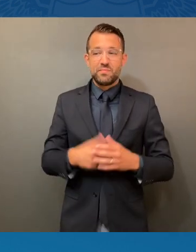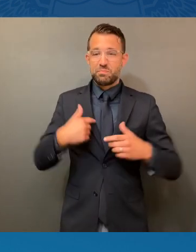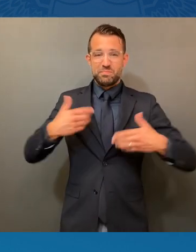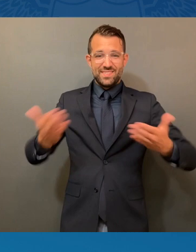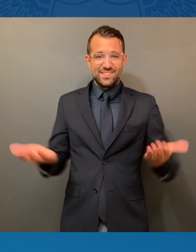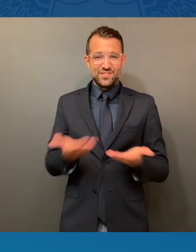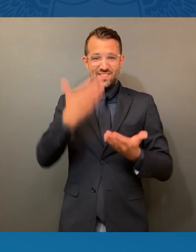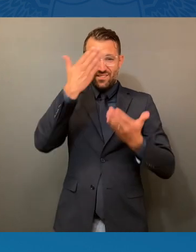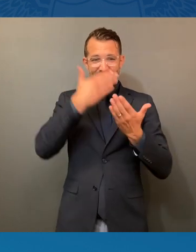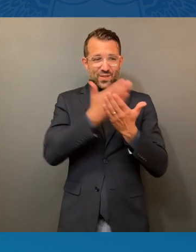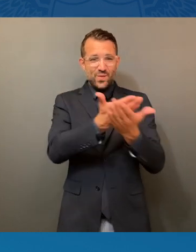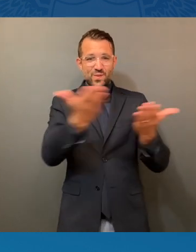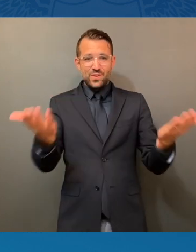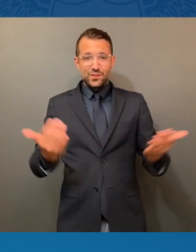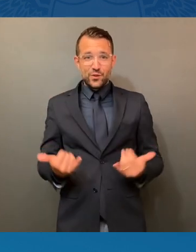as Vice President of the United States.